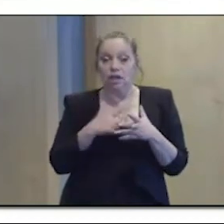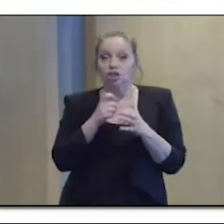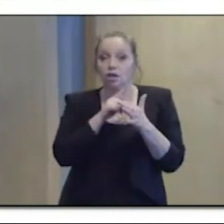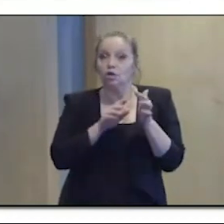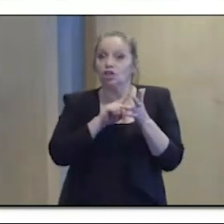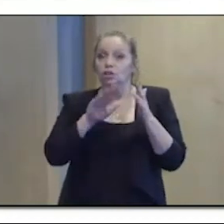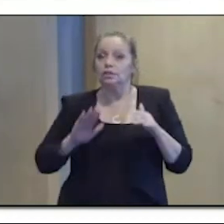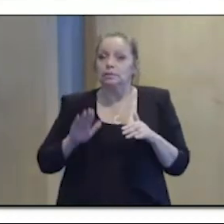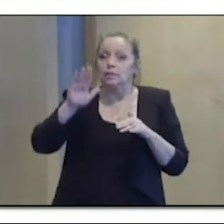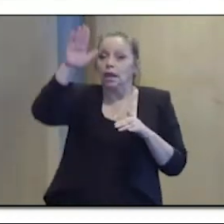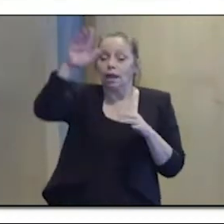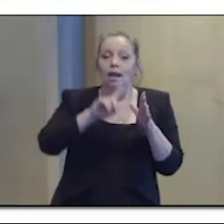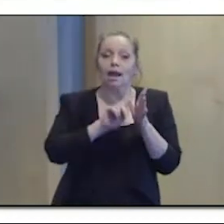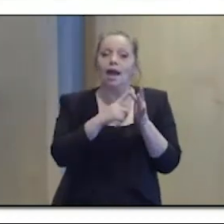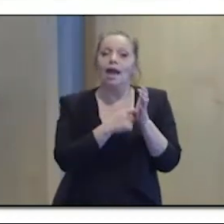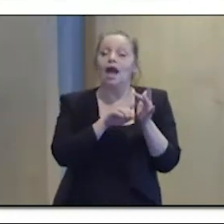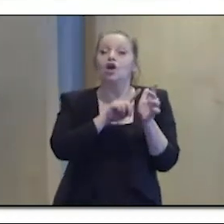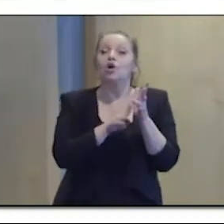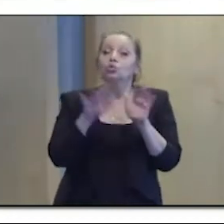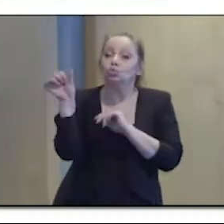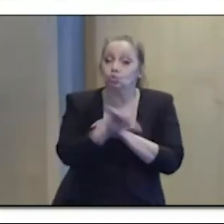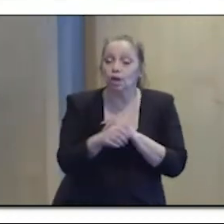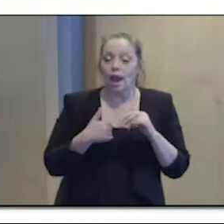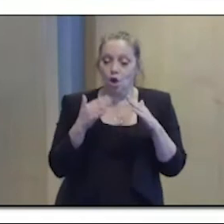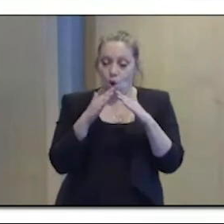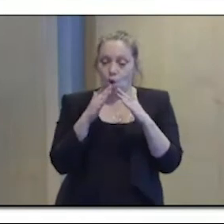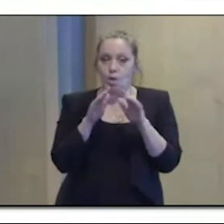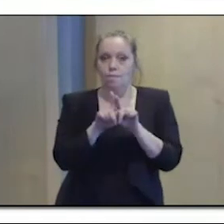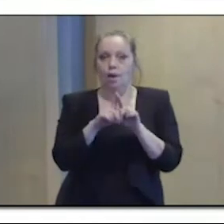using our air conditioners and we should be using our homes as thermal energy storage,